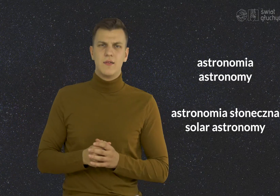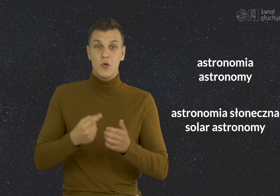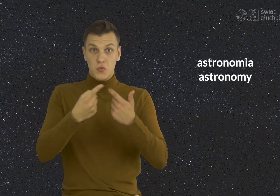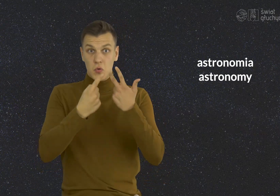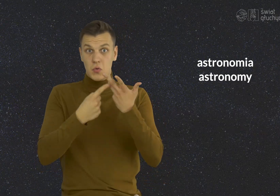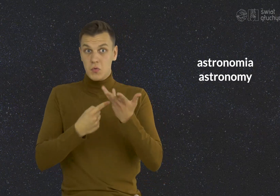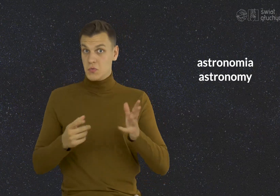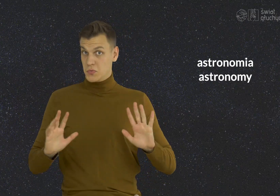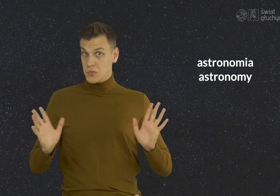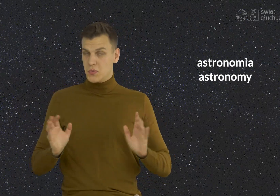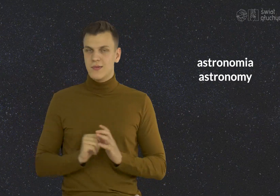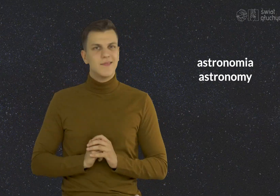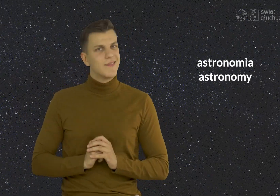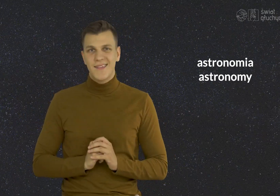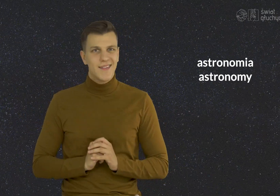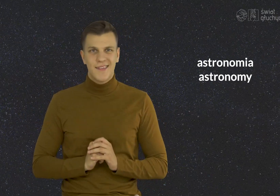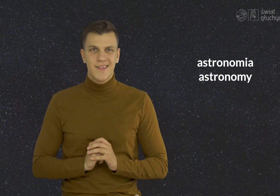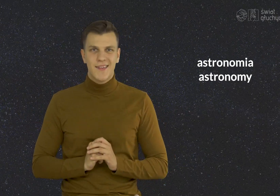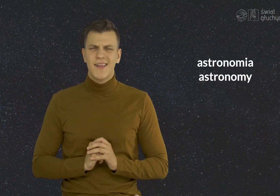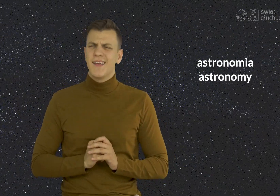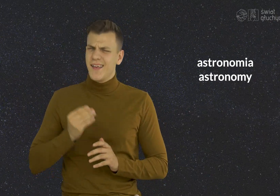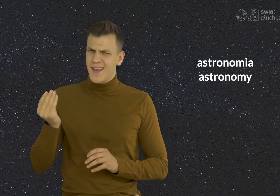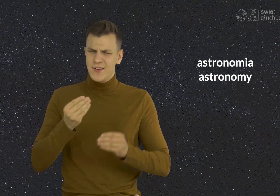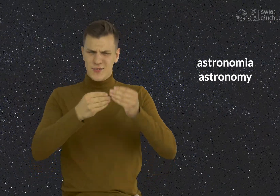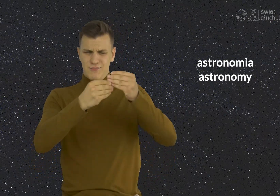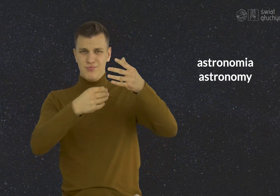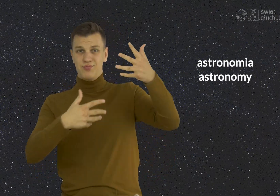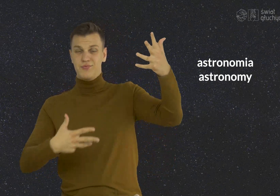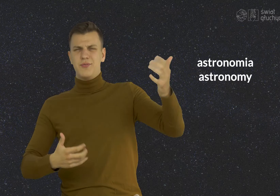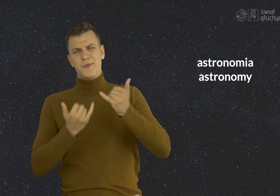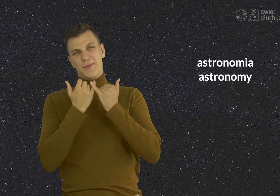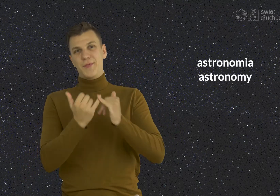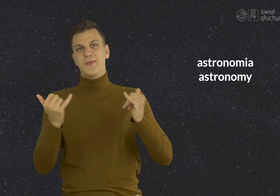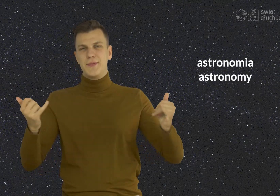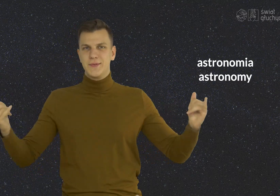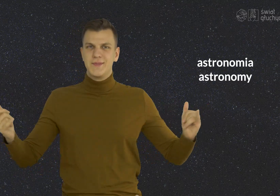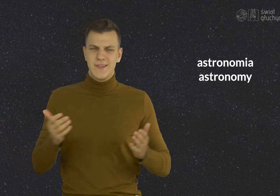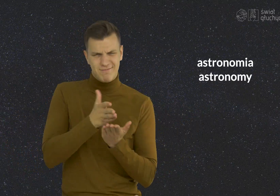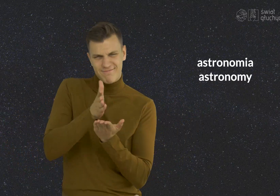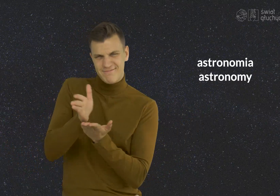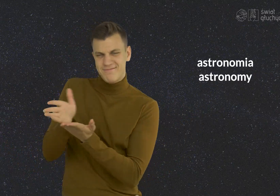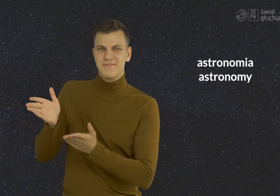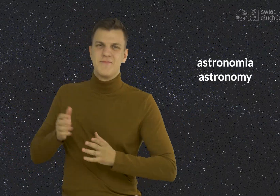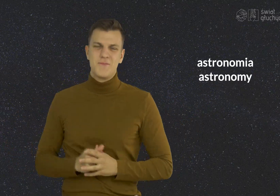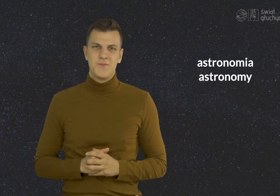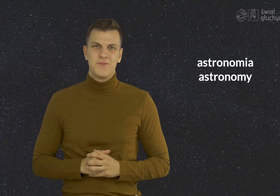and many others.